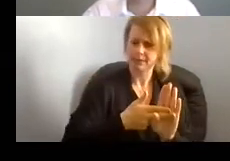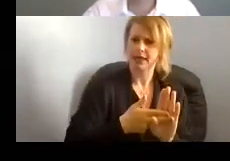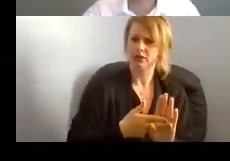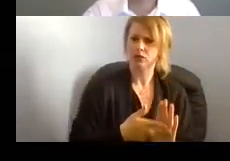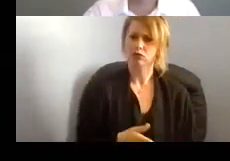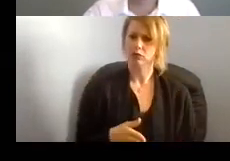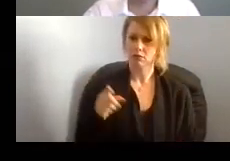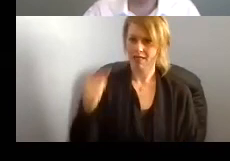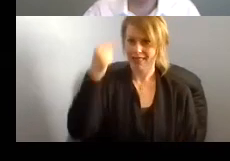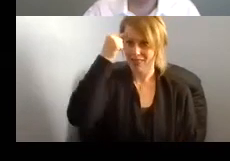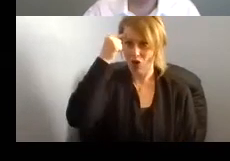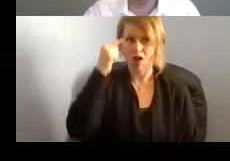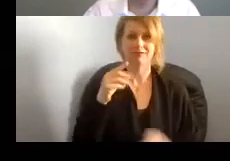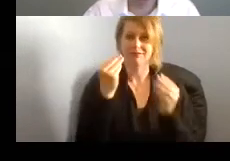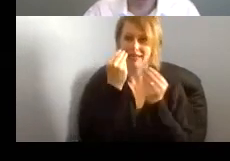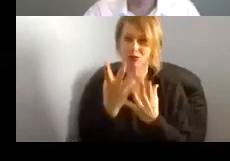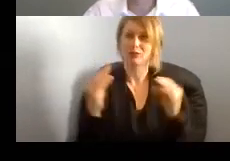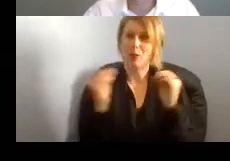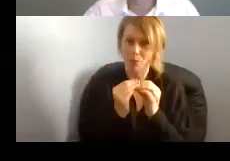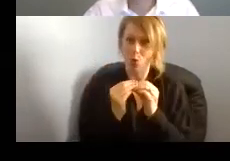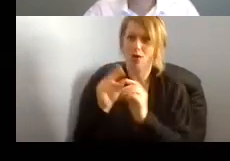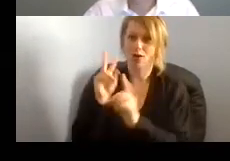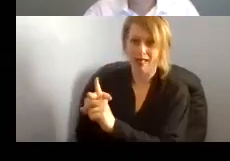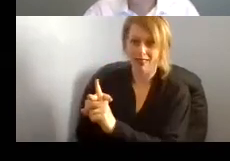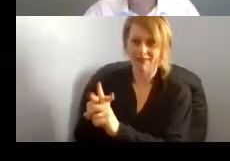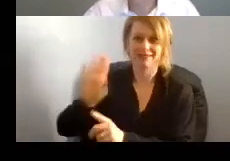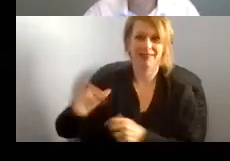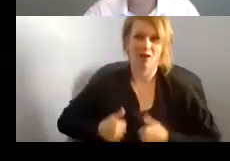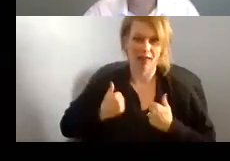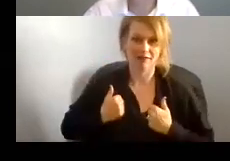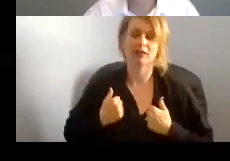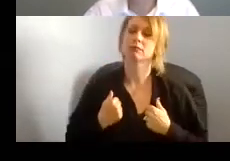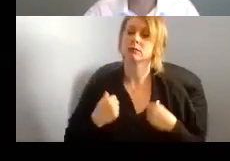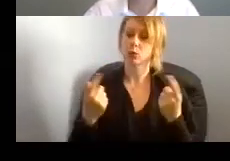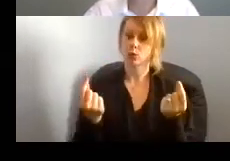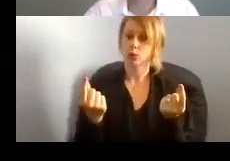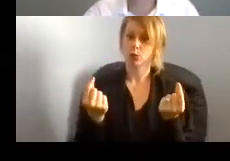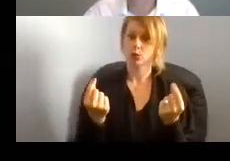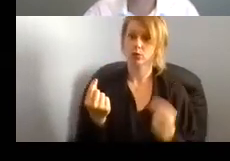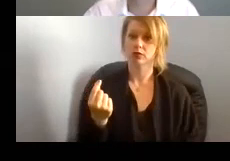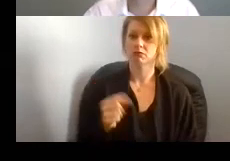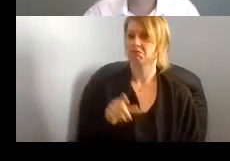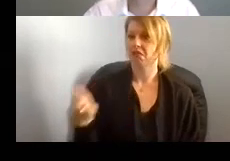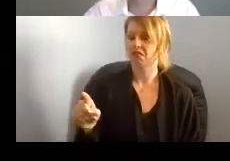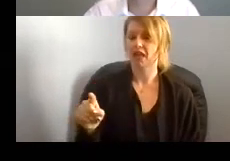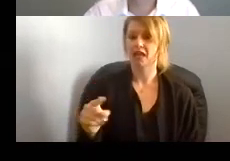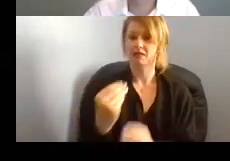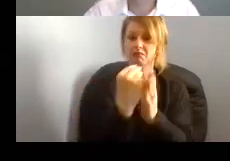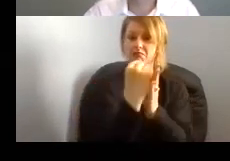was now even more relevant to them. And what they – what we chose to do is they just left their camera off. And that way, they could step away